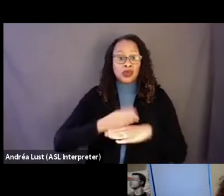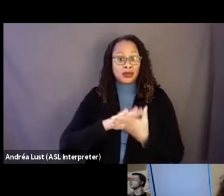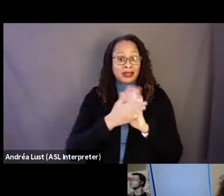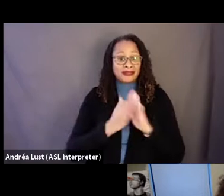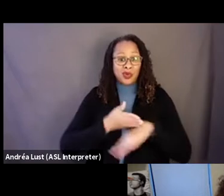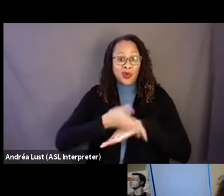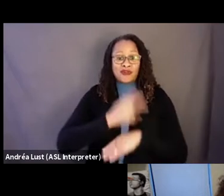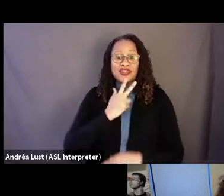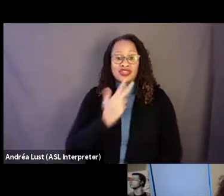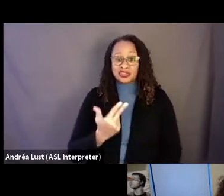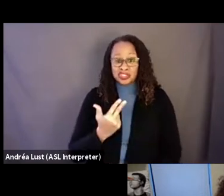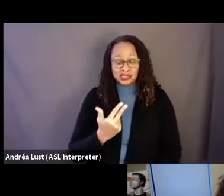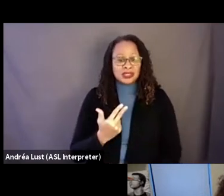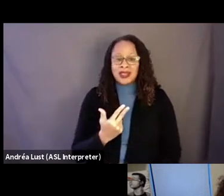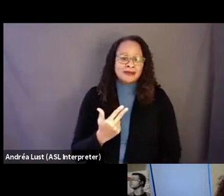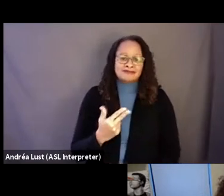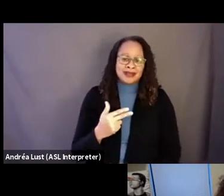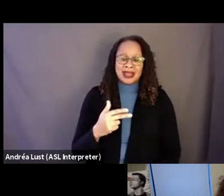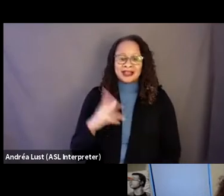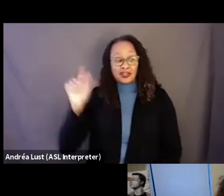Or, for Marisol to receive assistance to pay